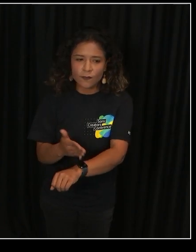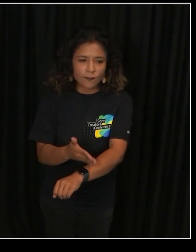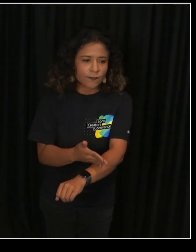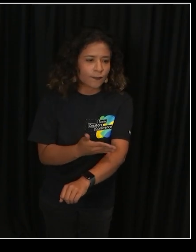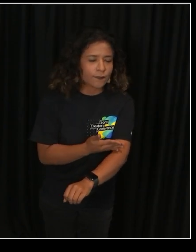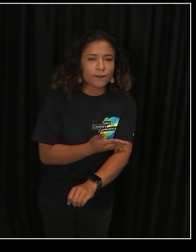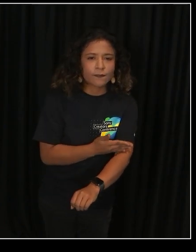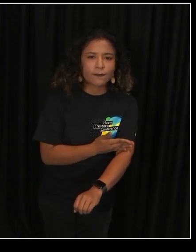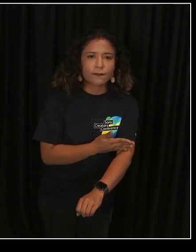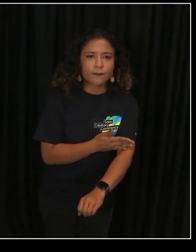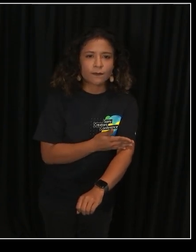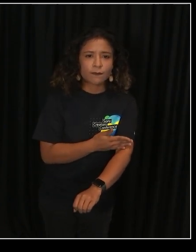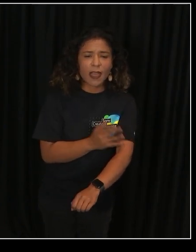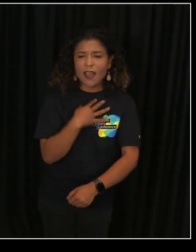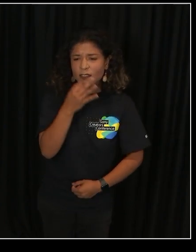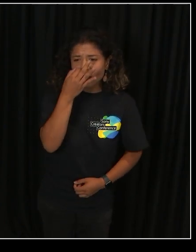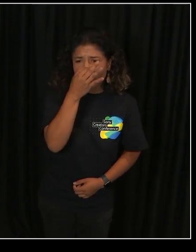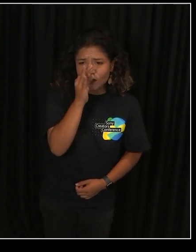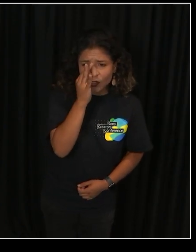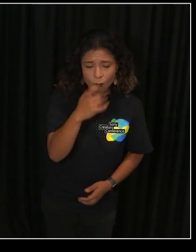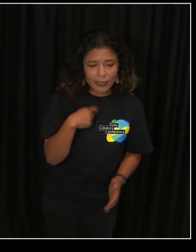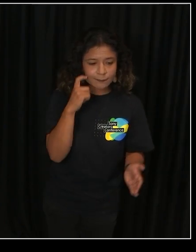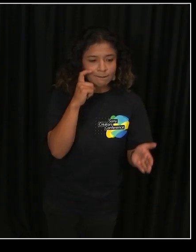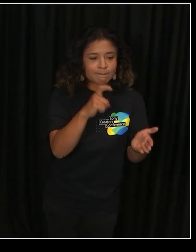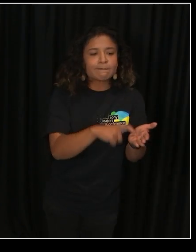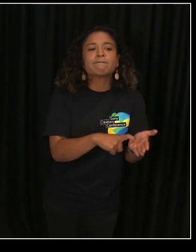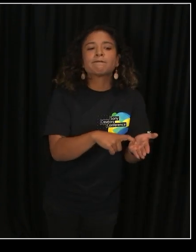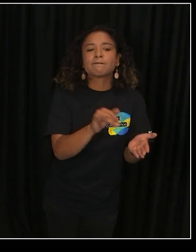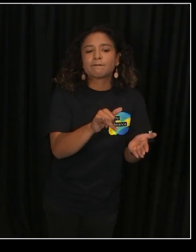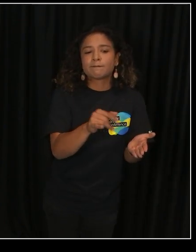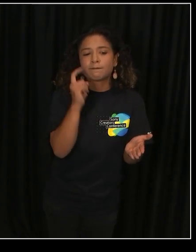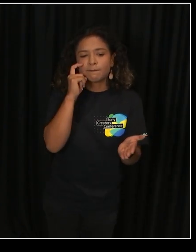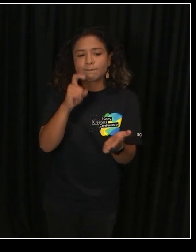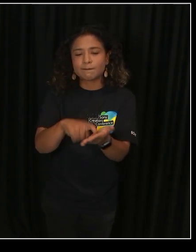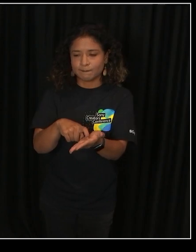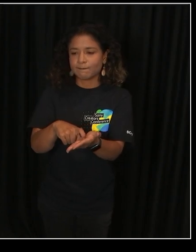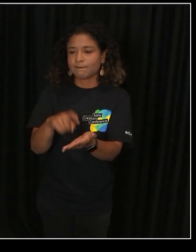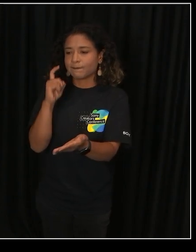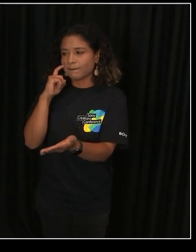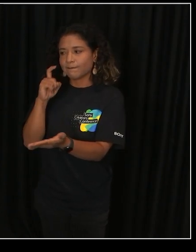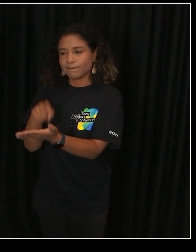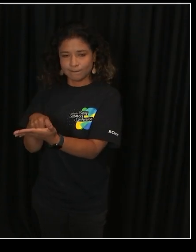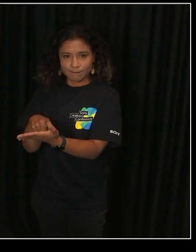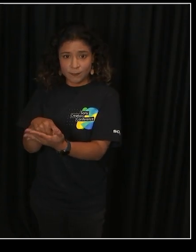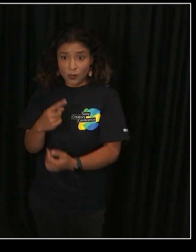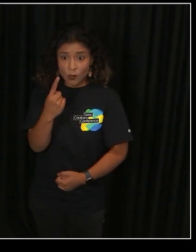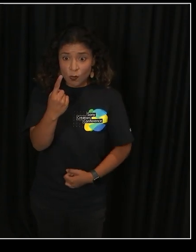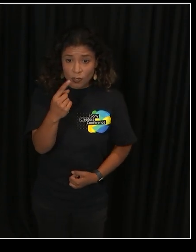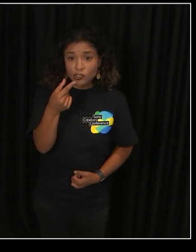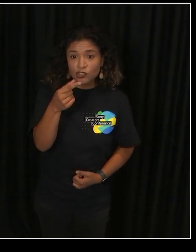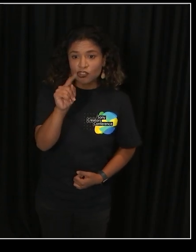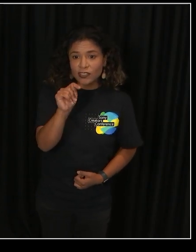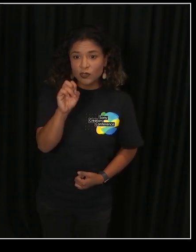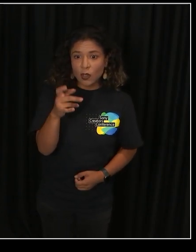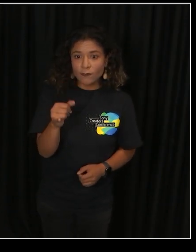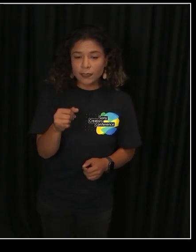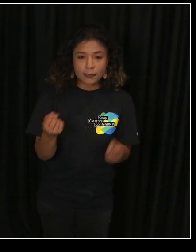And there were just a few that we identified and focused on. There was one instance where GT Sophy lost control